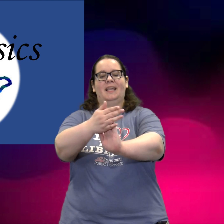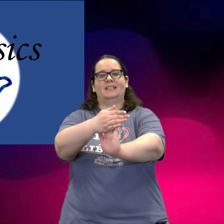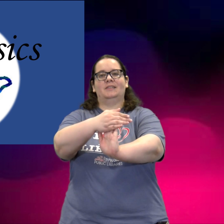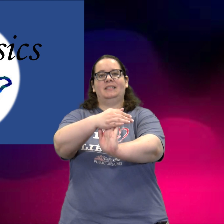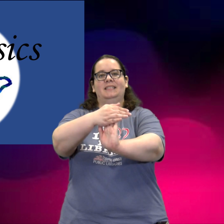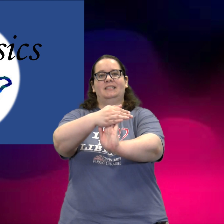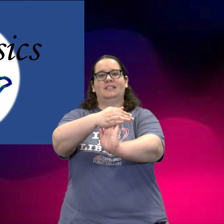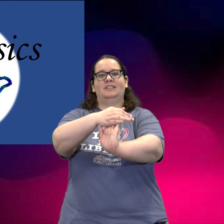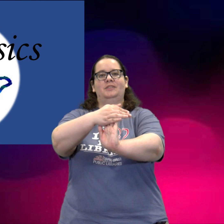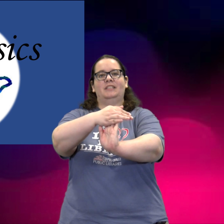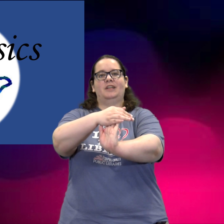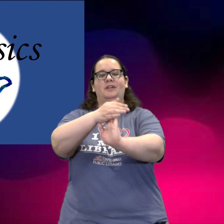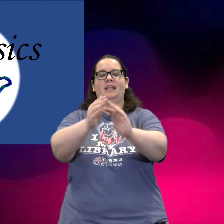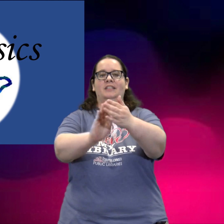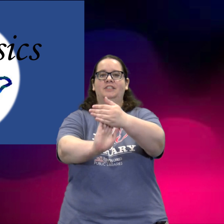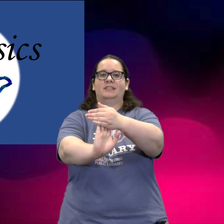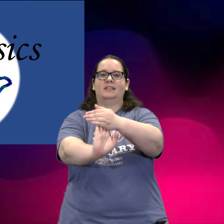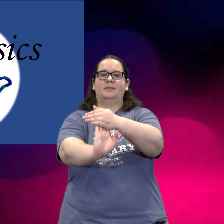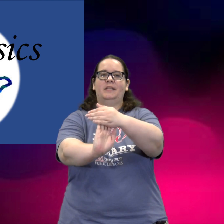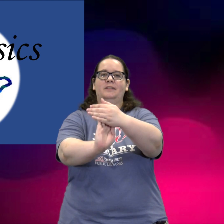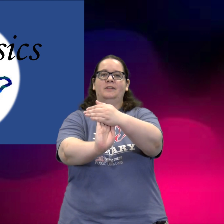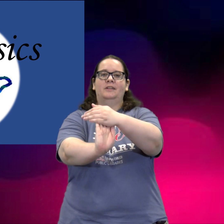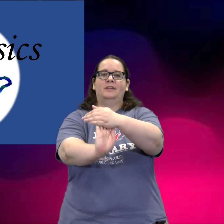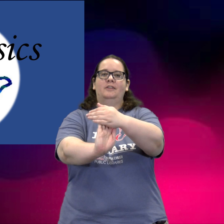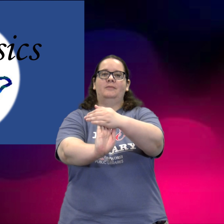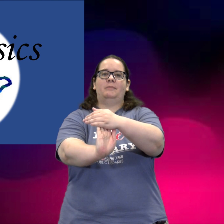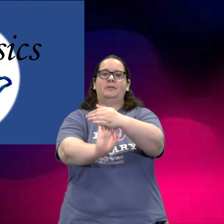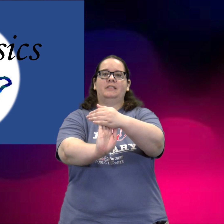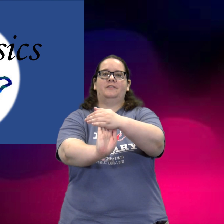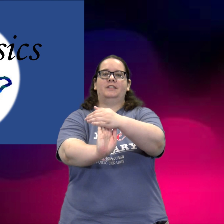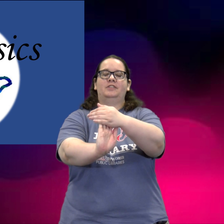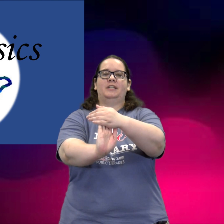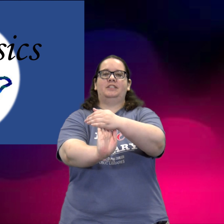as always, let's stretch out our hands, just a little bit. Remember, you want to feel a stretch